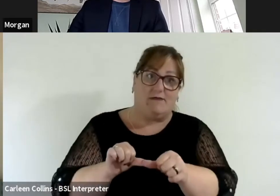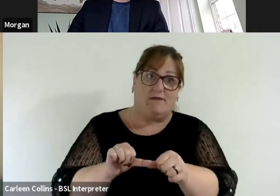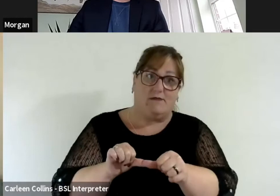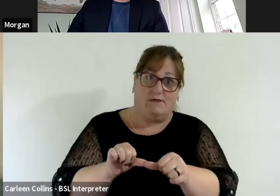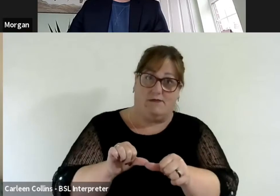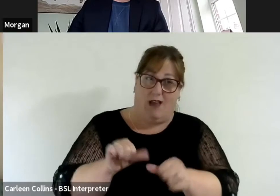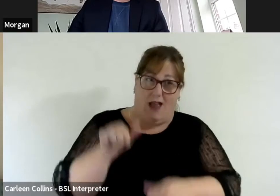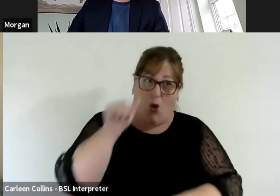But I know that the public sector is very excellent in its communication in terms of its transparency with regards